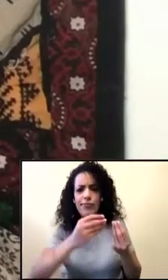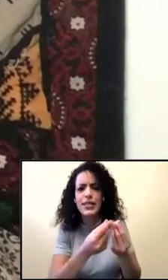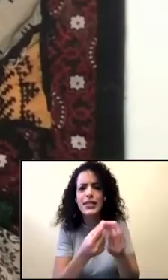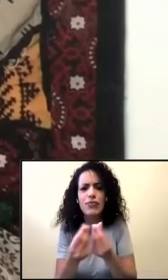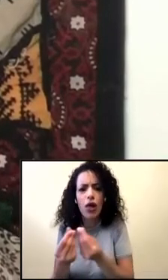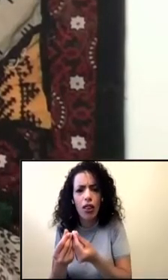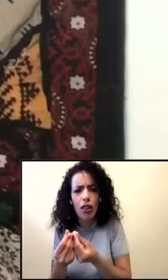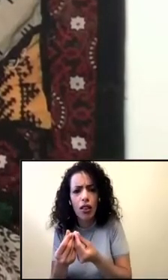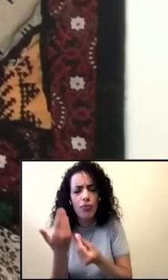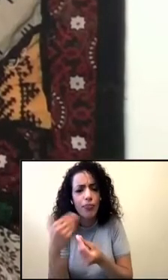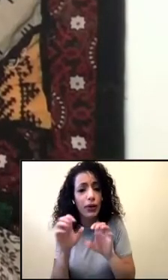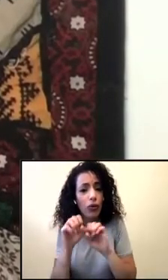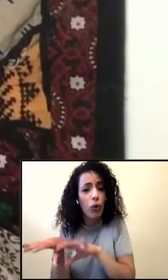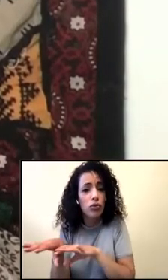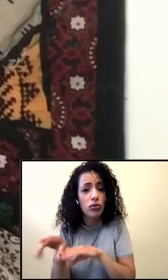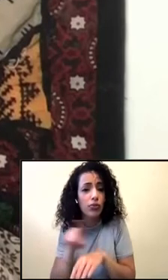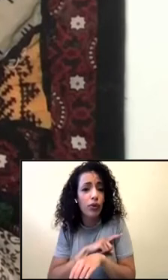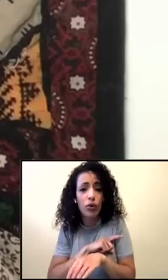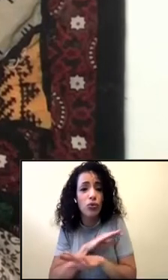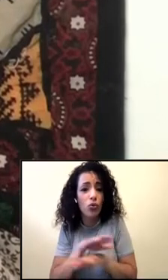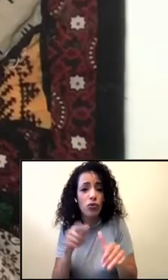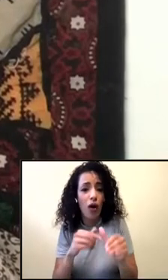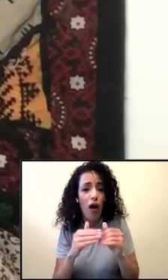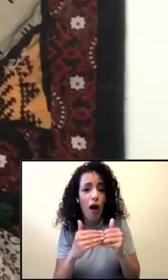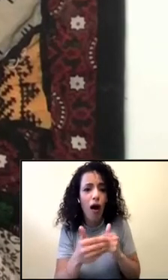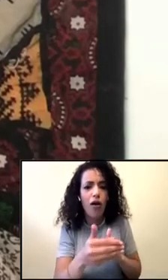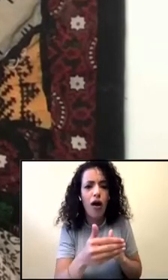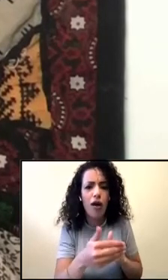because they haven't actually been archived properly. So I think when we talk about